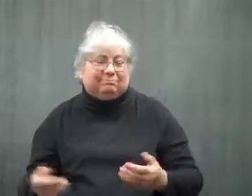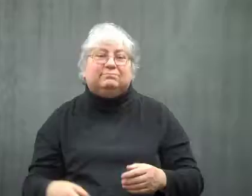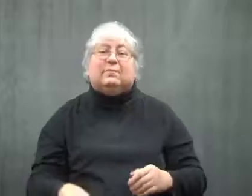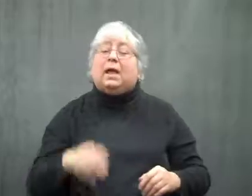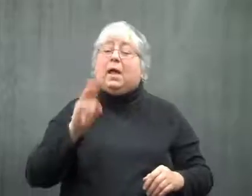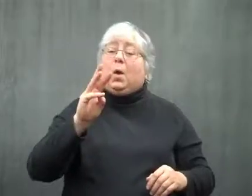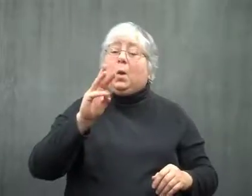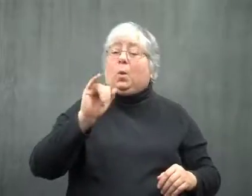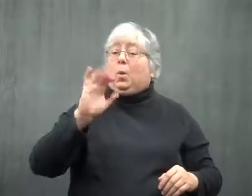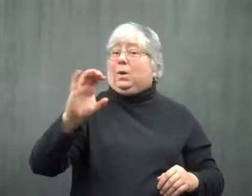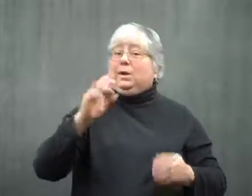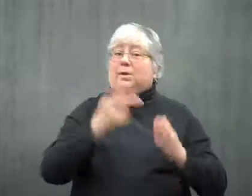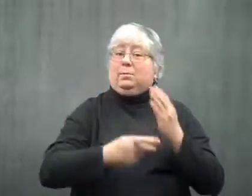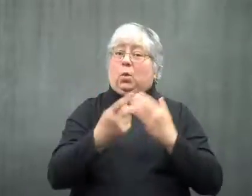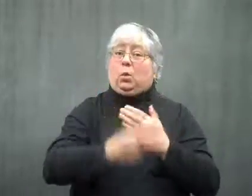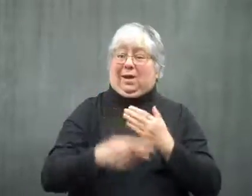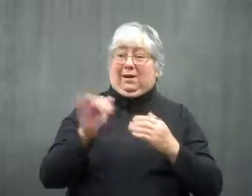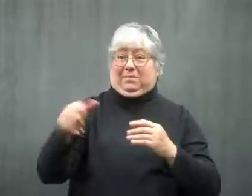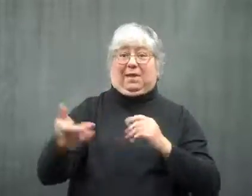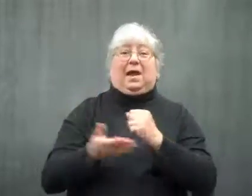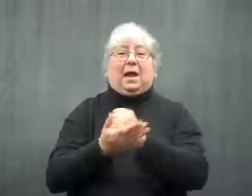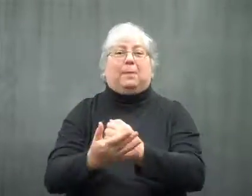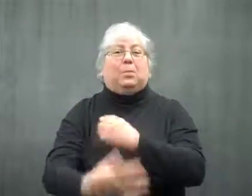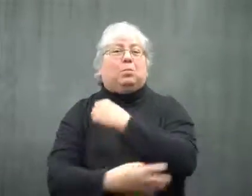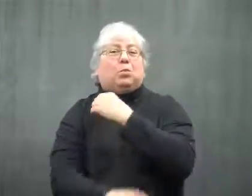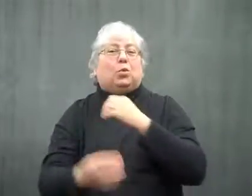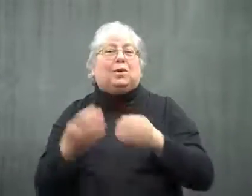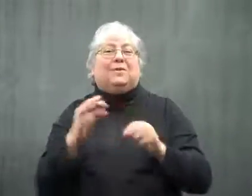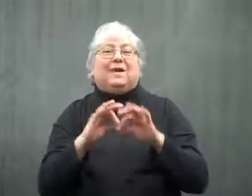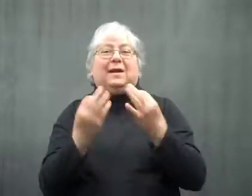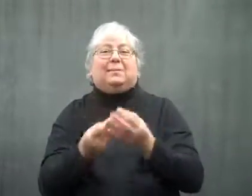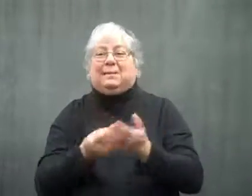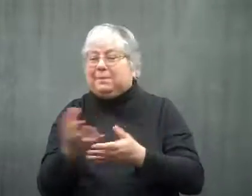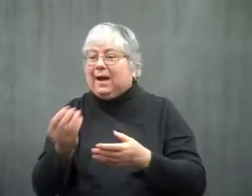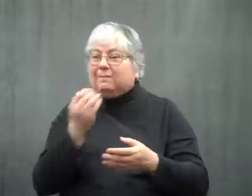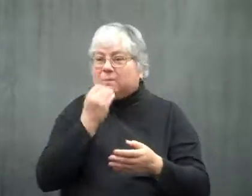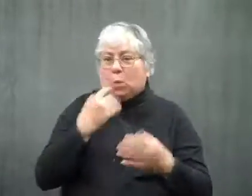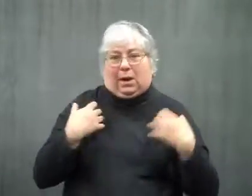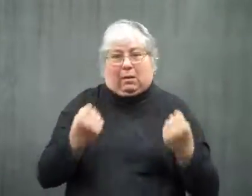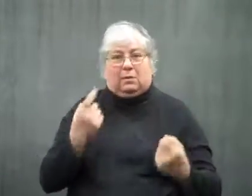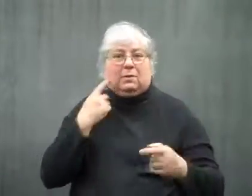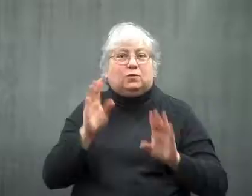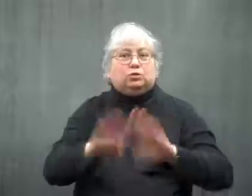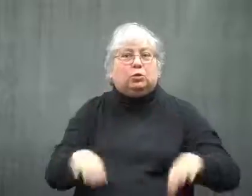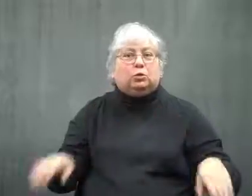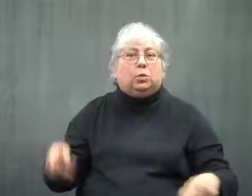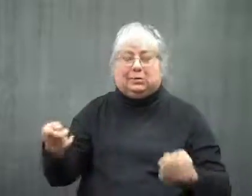The WIC program that helps poor families buy healthy food for children